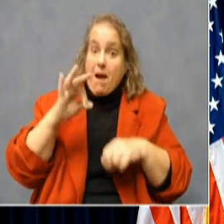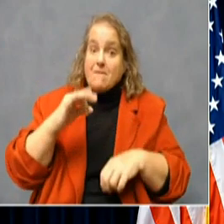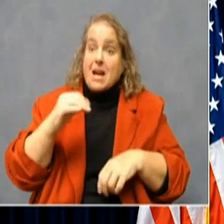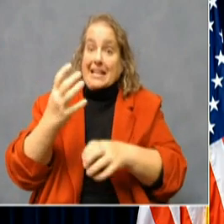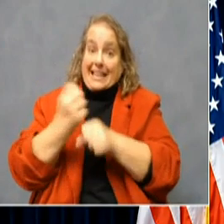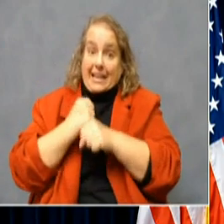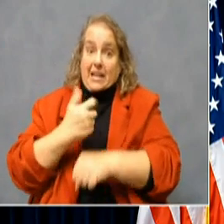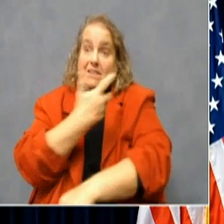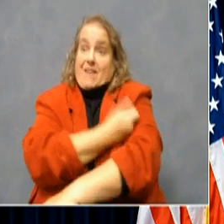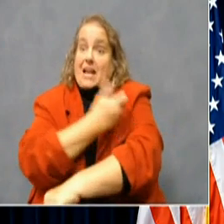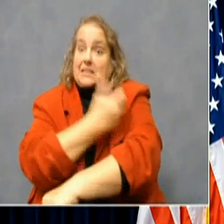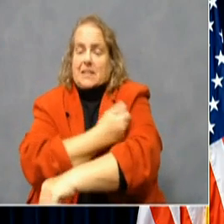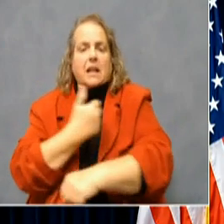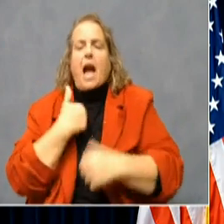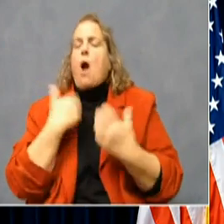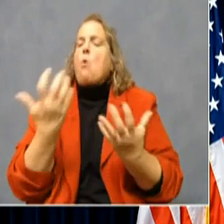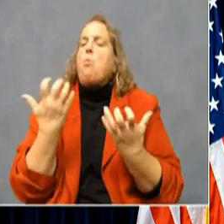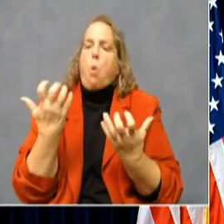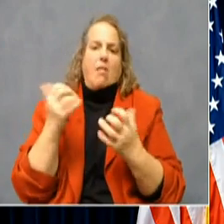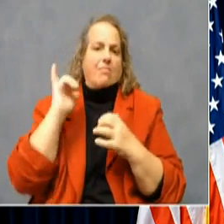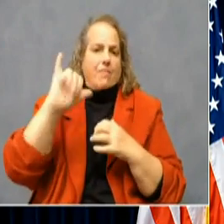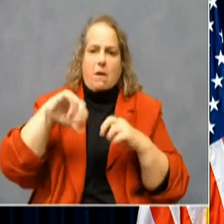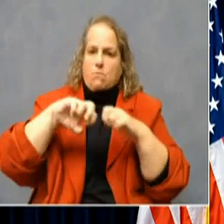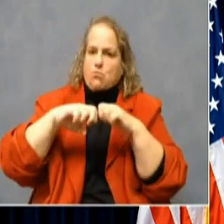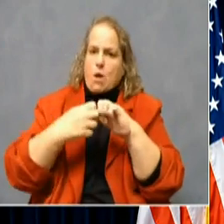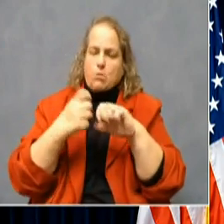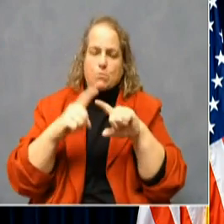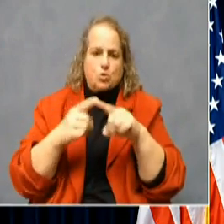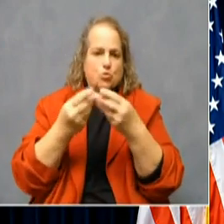The light at the end of the tunnel is getting brighter and brighter. That's